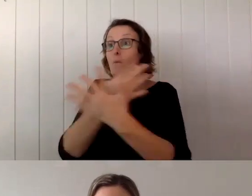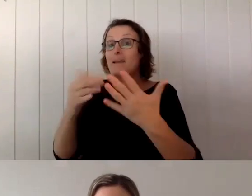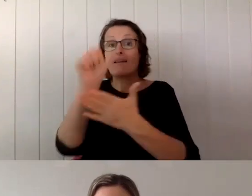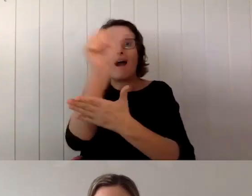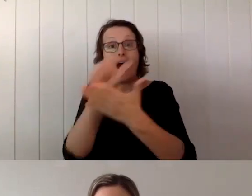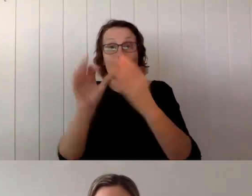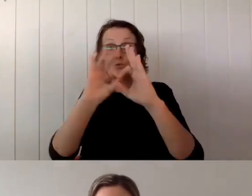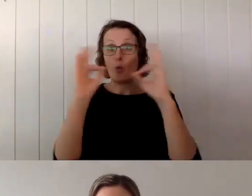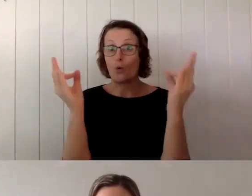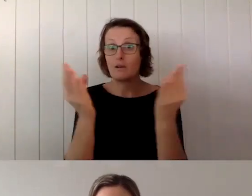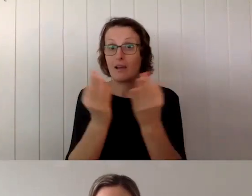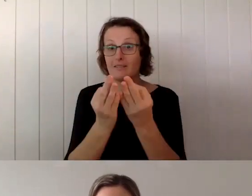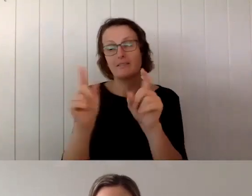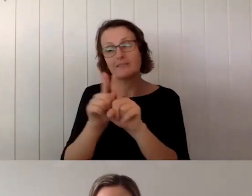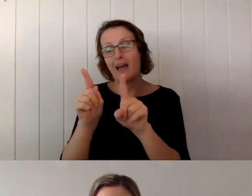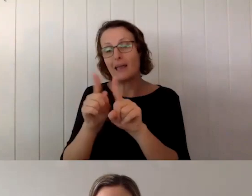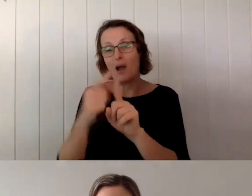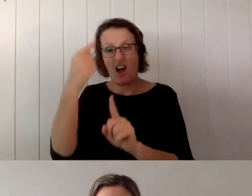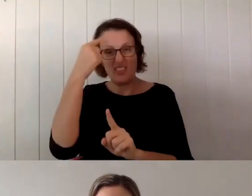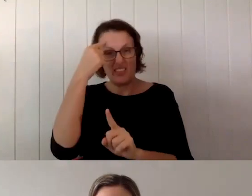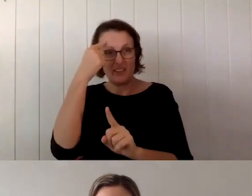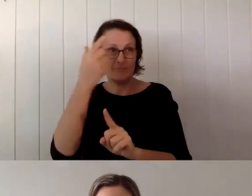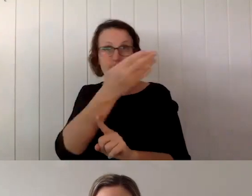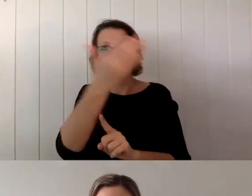arts organisations, as I suspect for - and as we know for many parts of